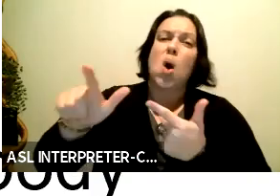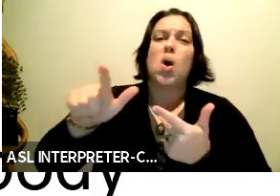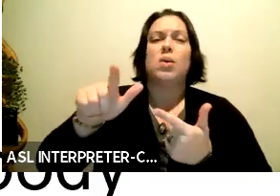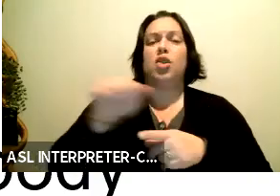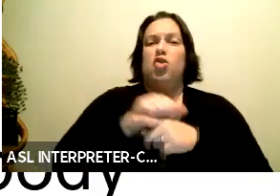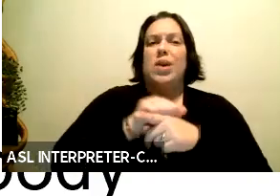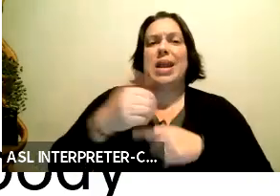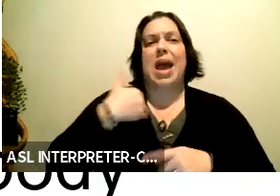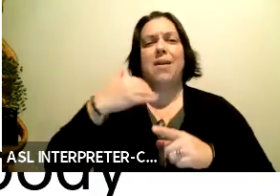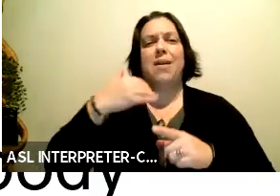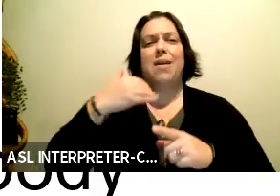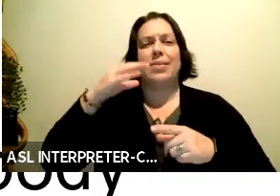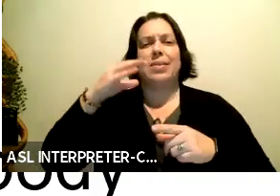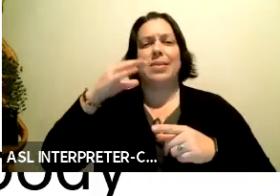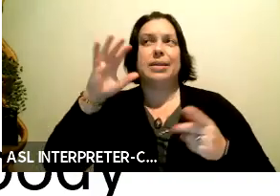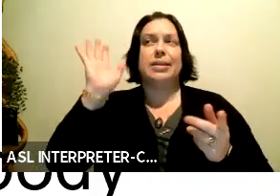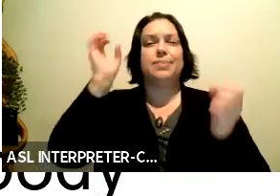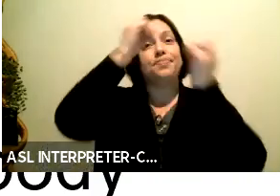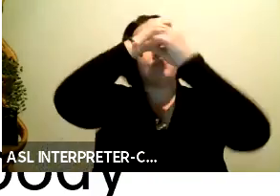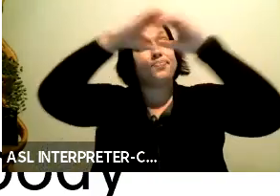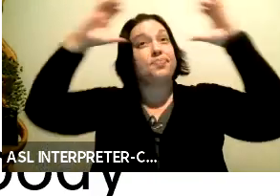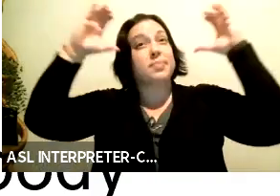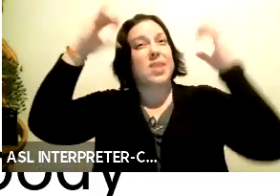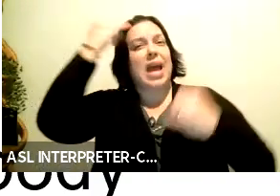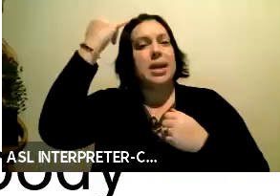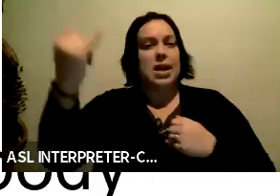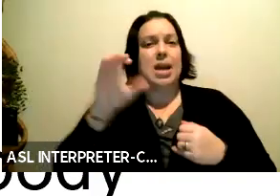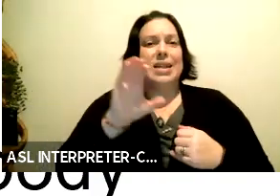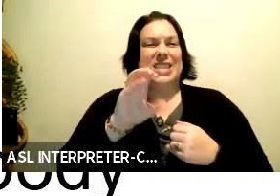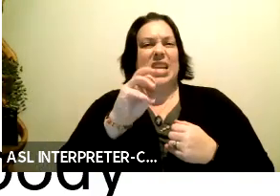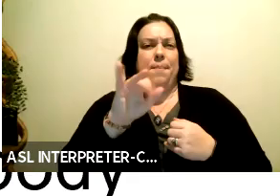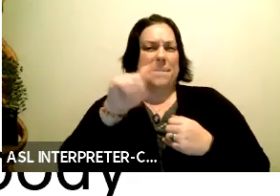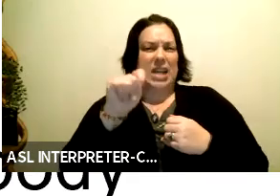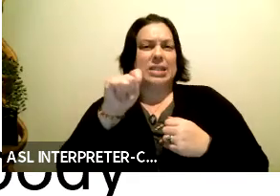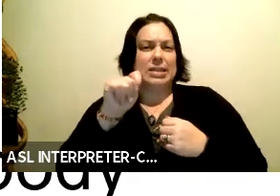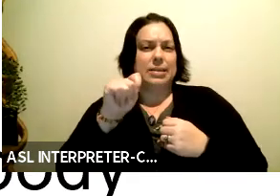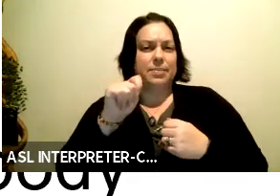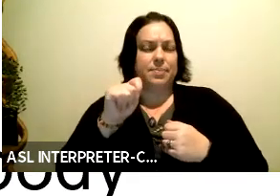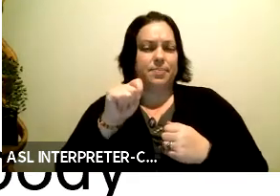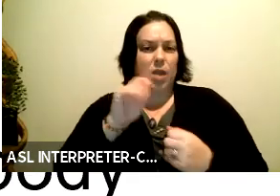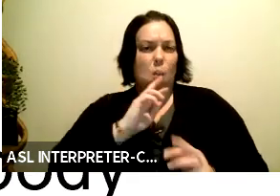where anybody can speak up if they see something in the response operations they're working on, but